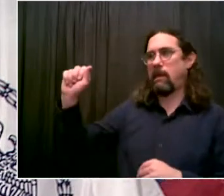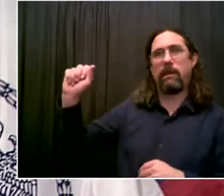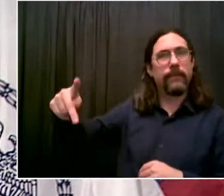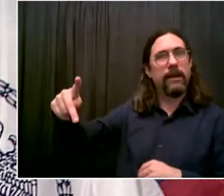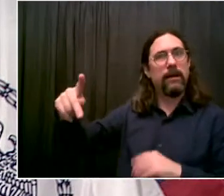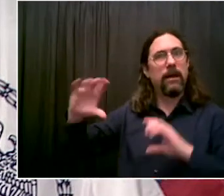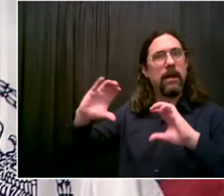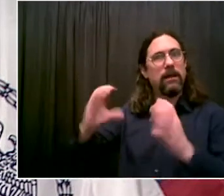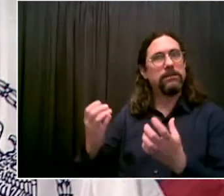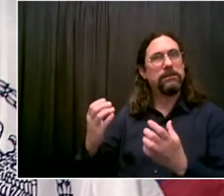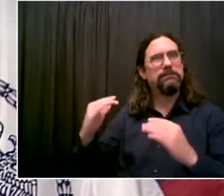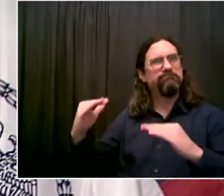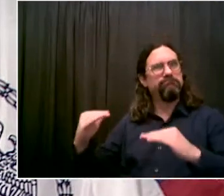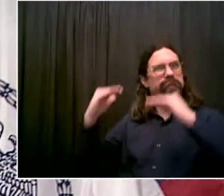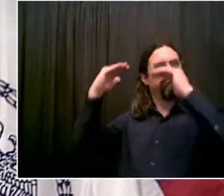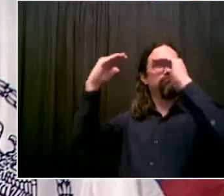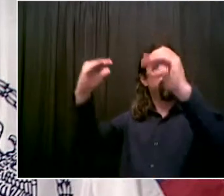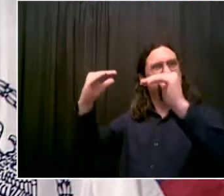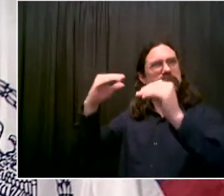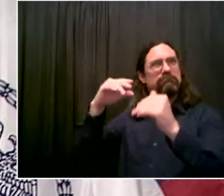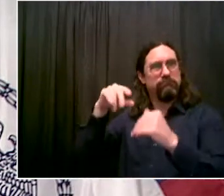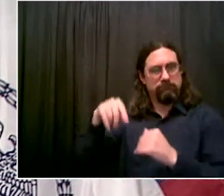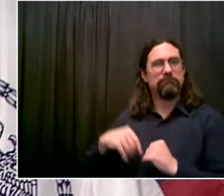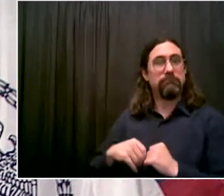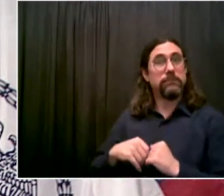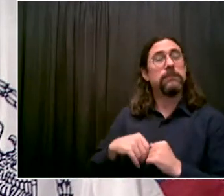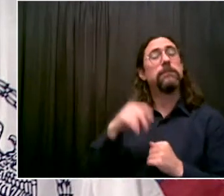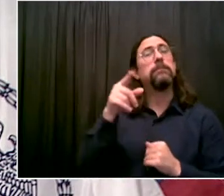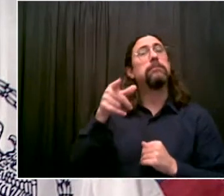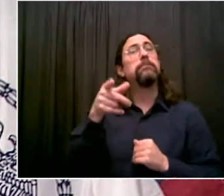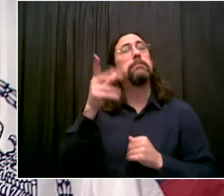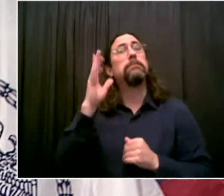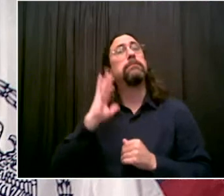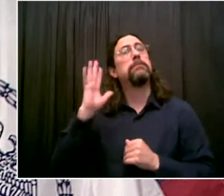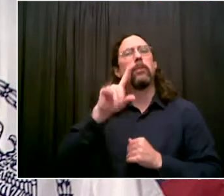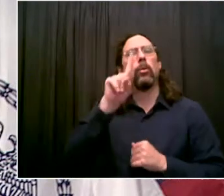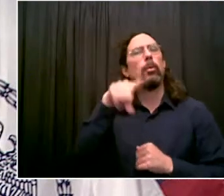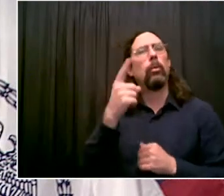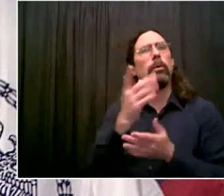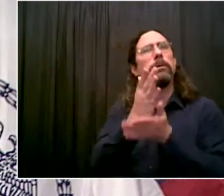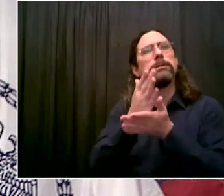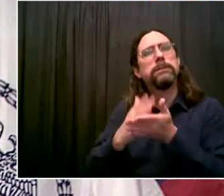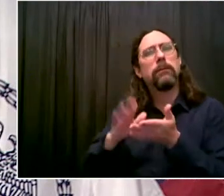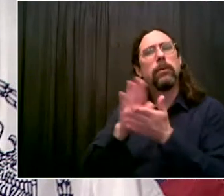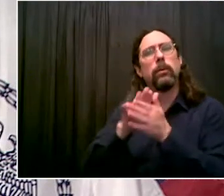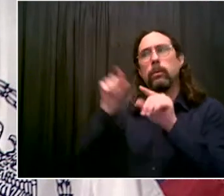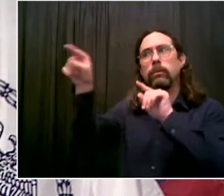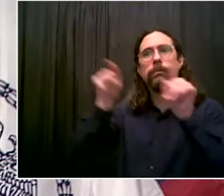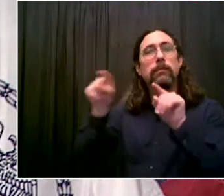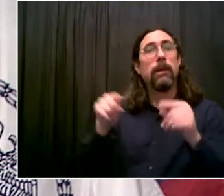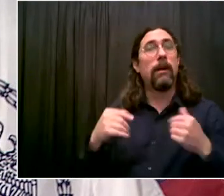NOT EVERY SCHOOL HAS. IT SEEMS LIKE YOU JUST KIND OF TOISSNOG UT